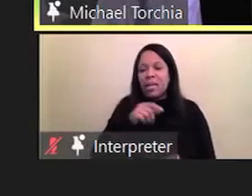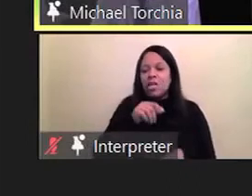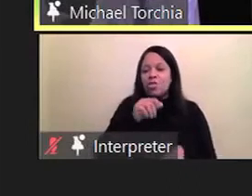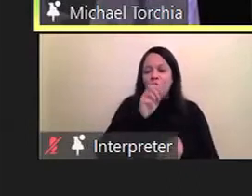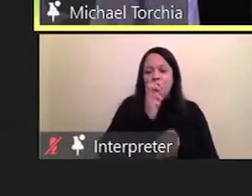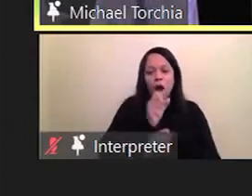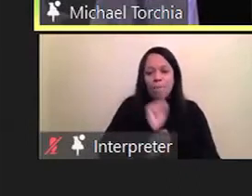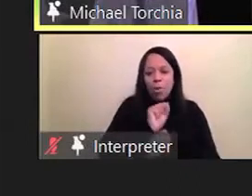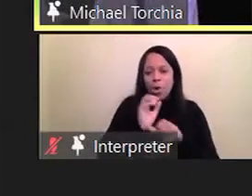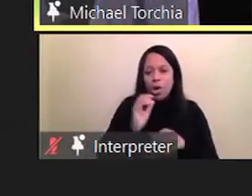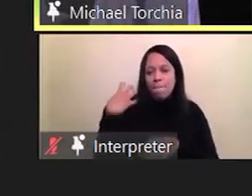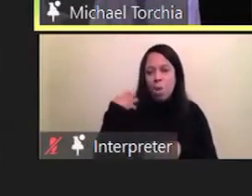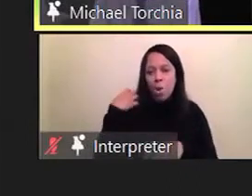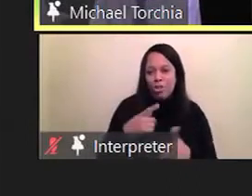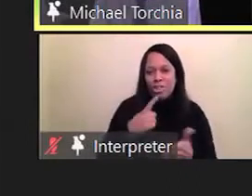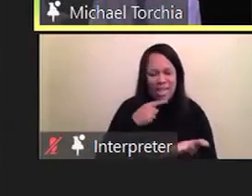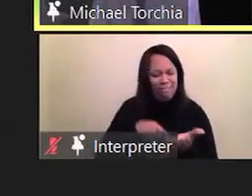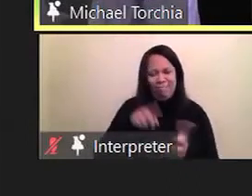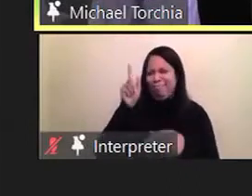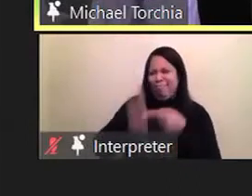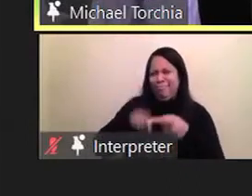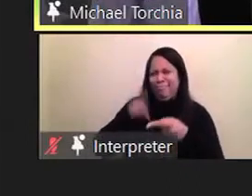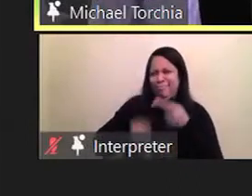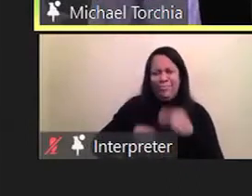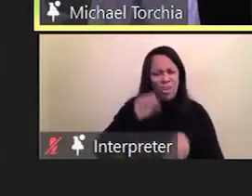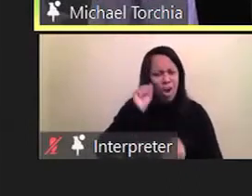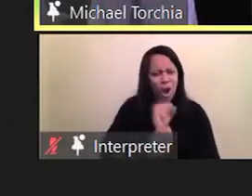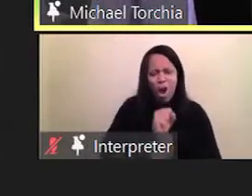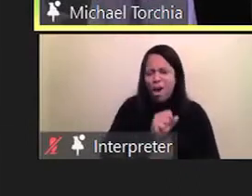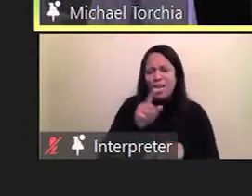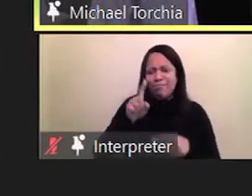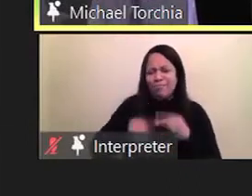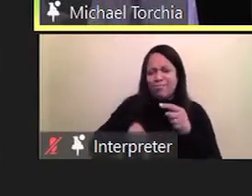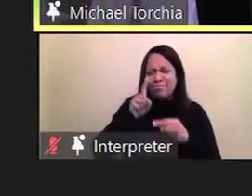We can't let someone work from home. Or we can't change their schedule.